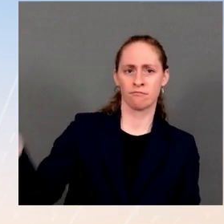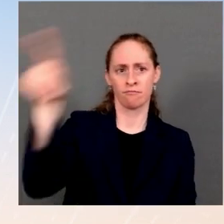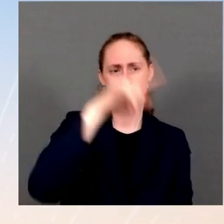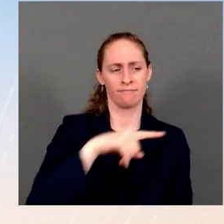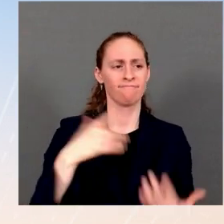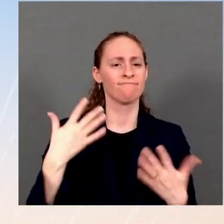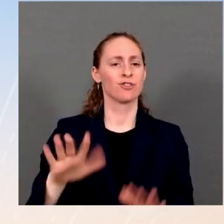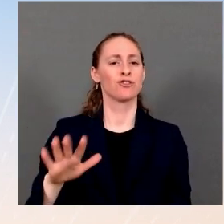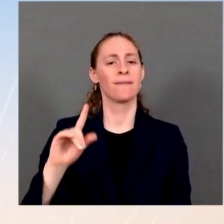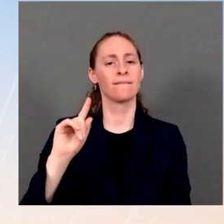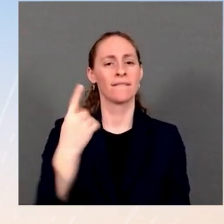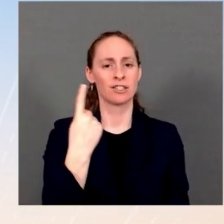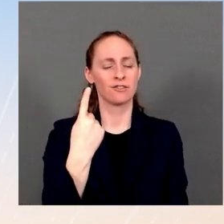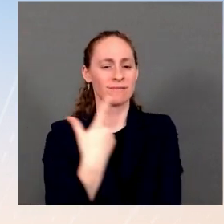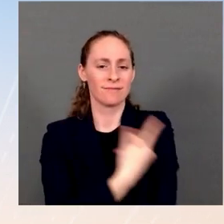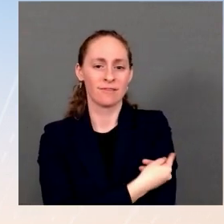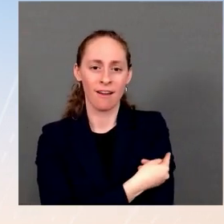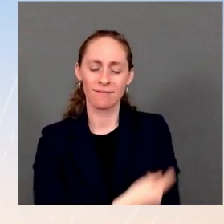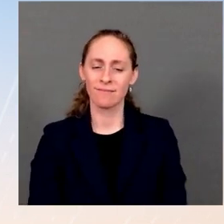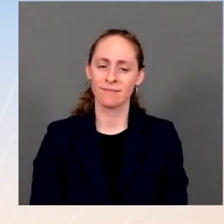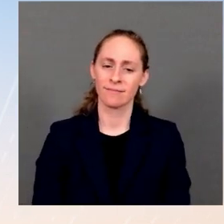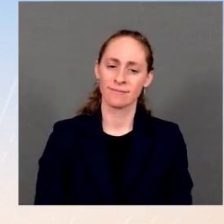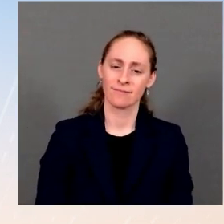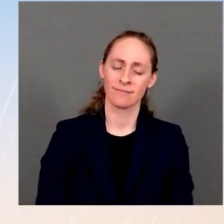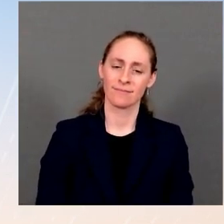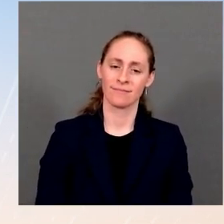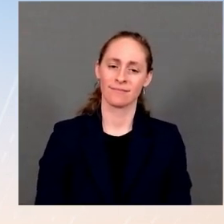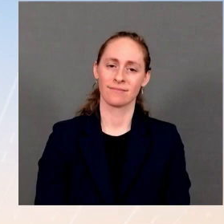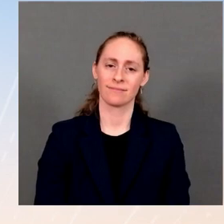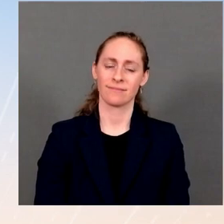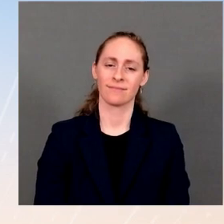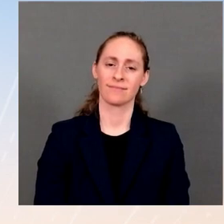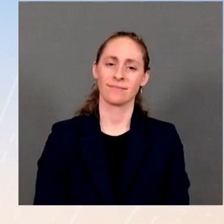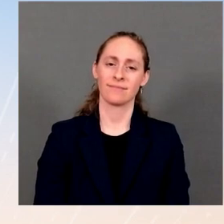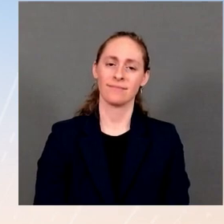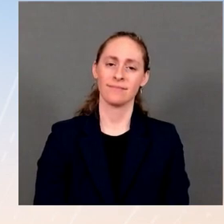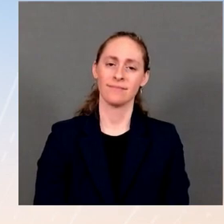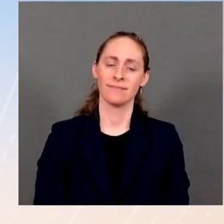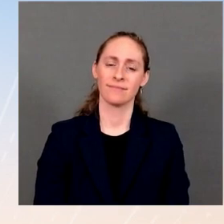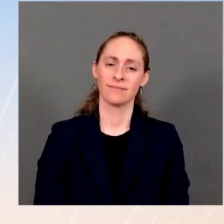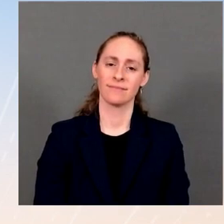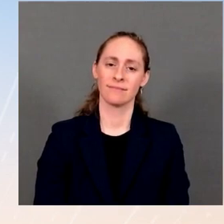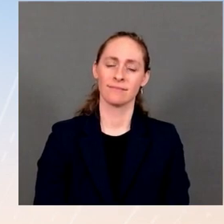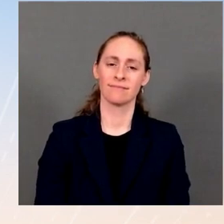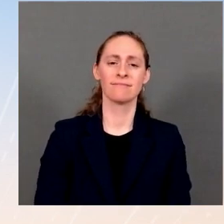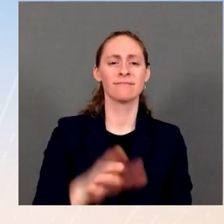And the President laid out his Winter Plan about two weeks ago to really talk about those dozens --